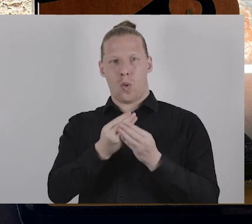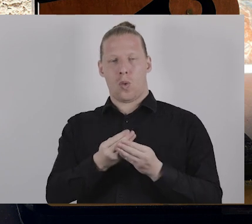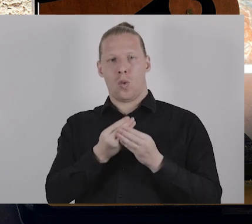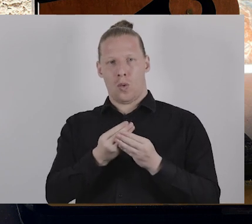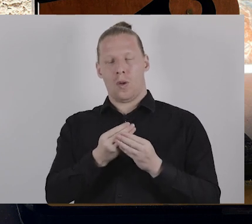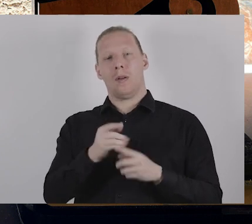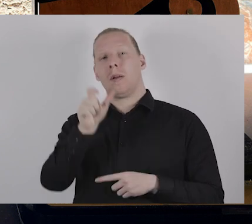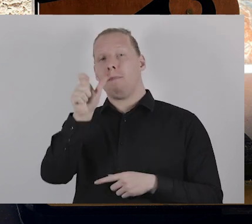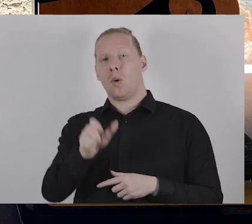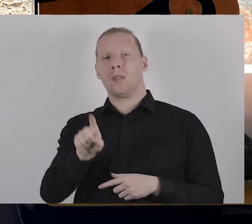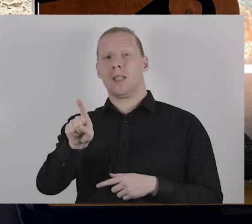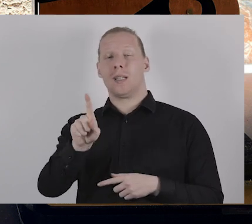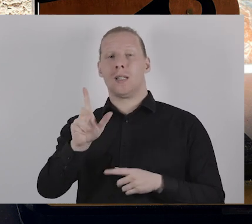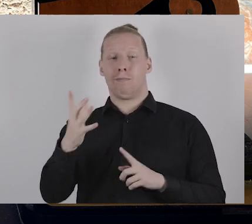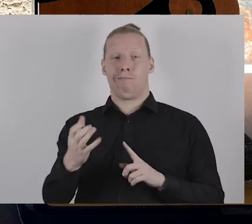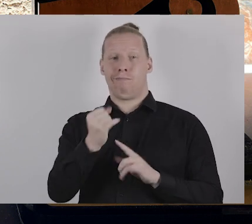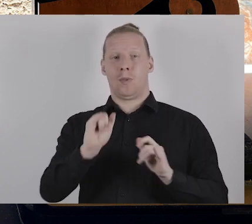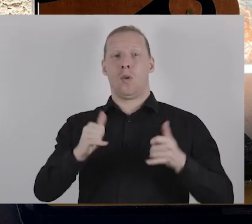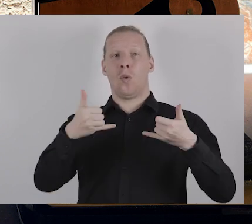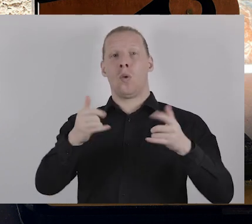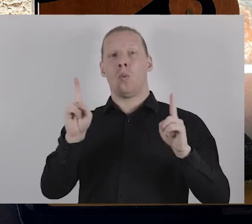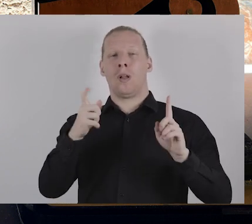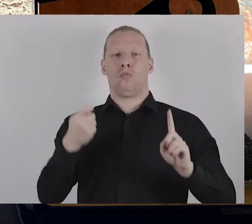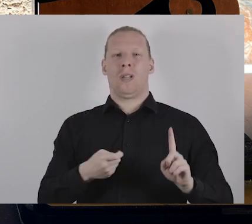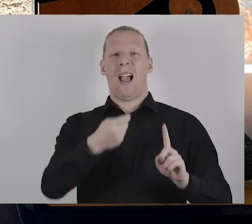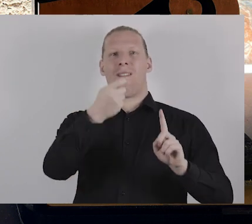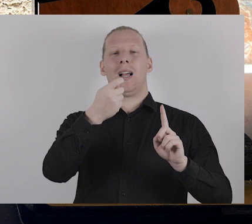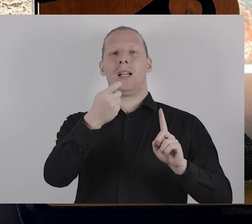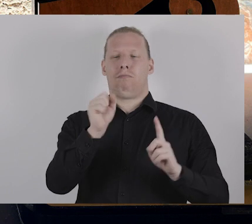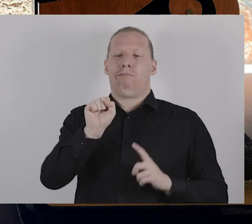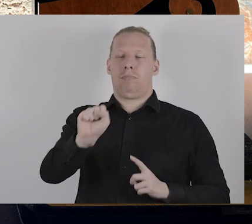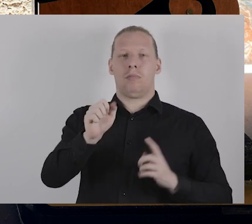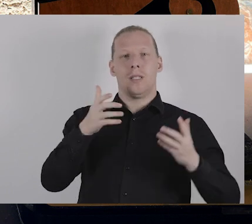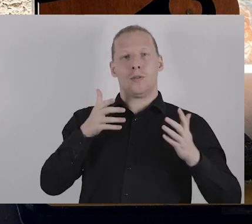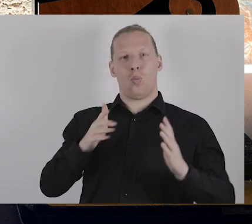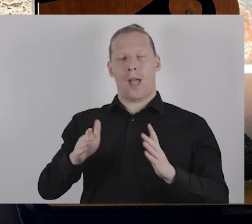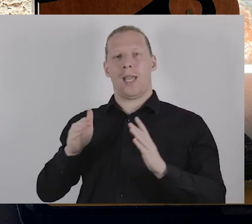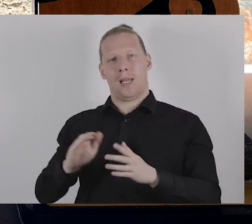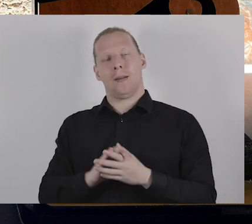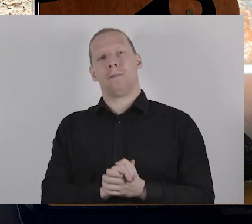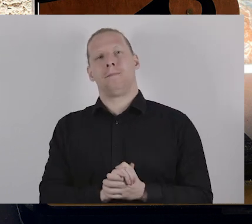This year's recipient is a carver and a practitioner of modern art forms and design.